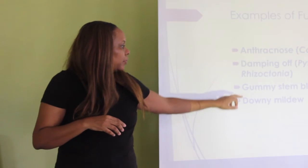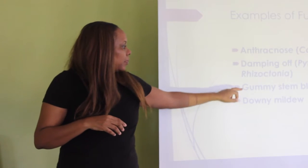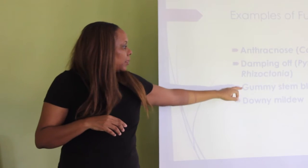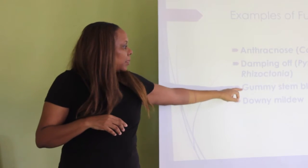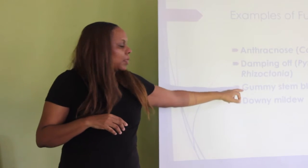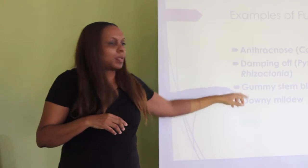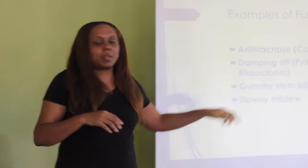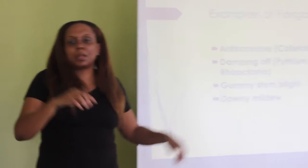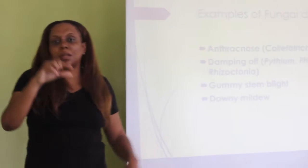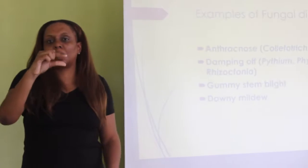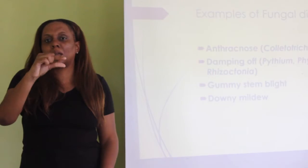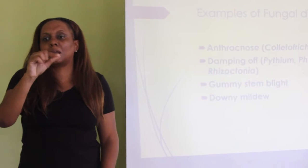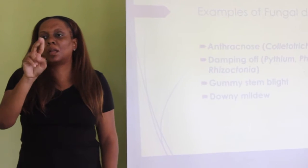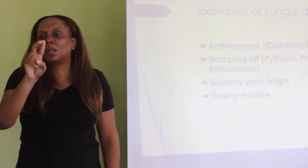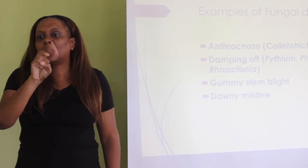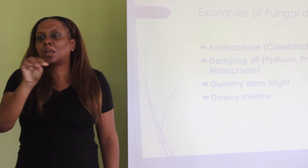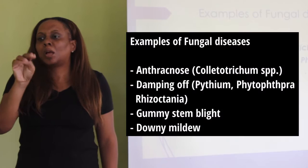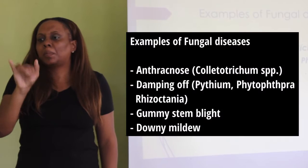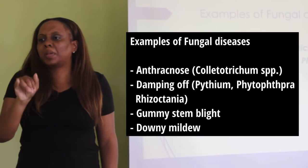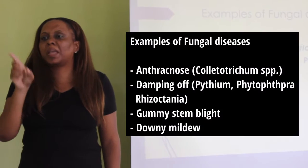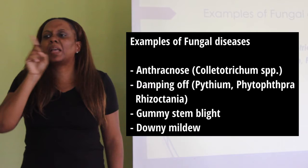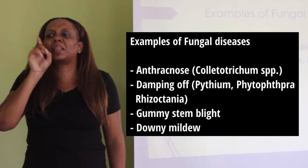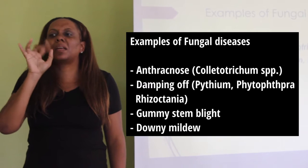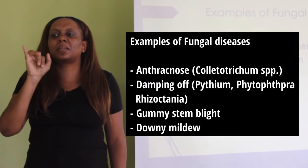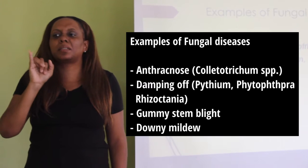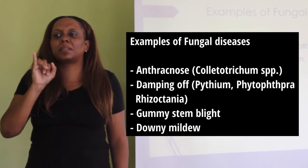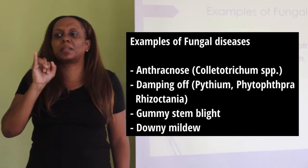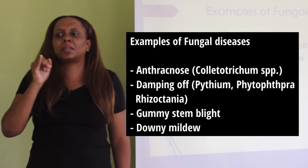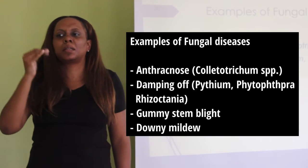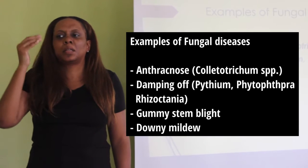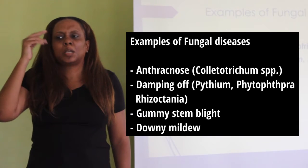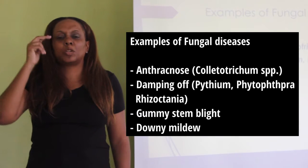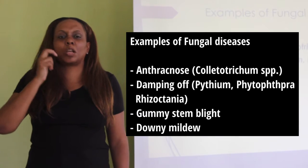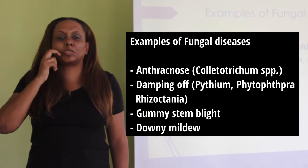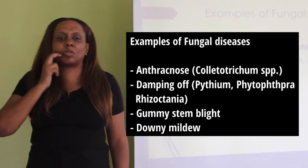and sometimes you can see it on your trees when it has that oozy gum coming out um that isn't